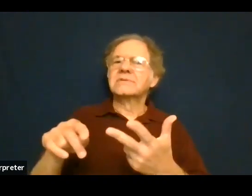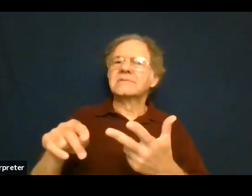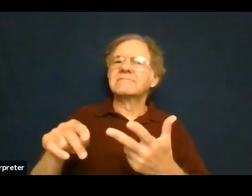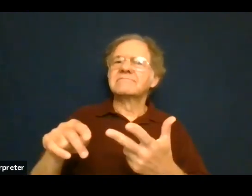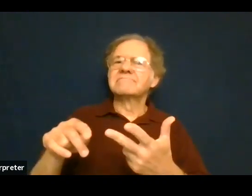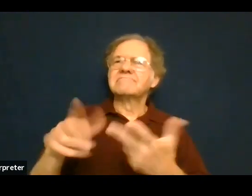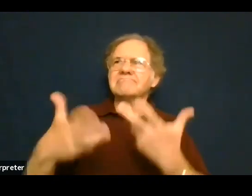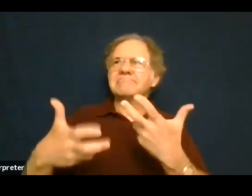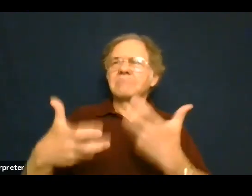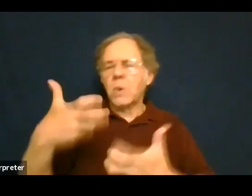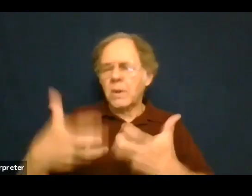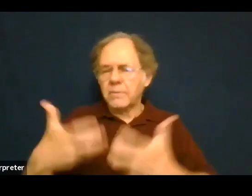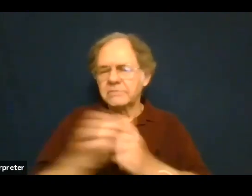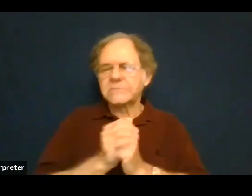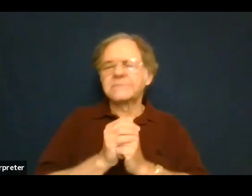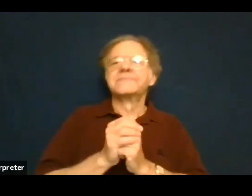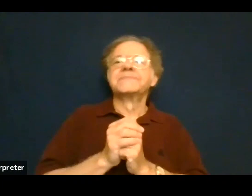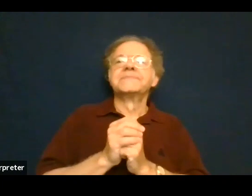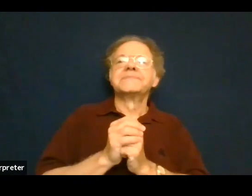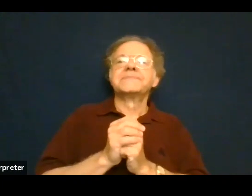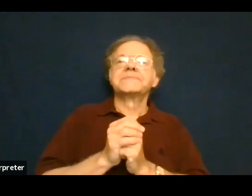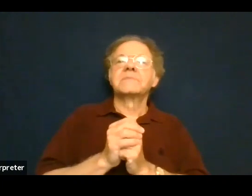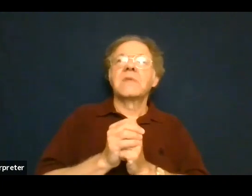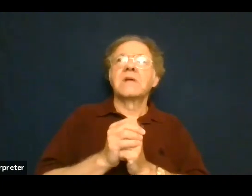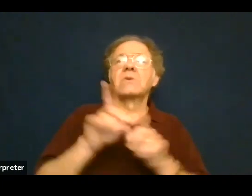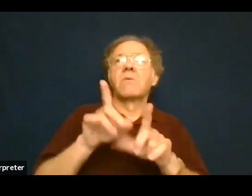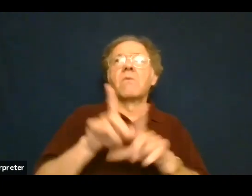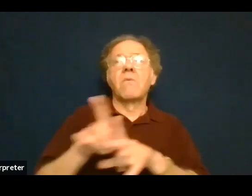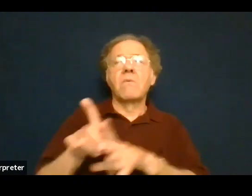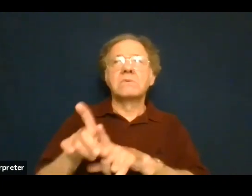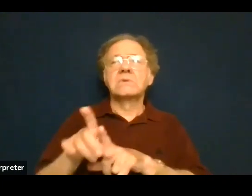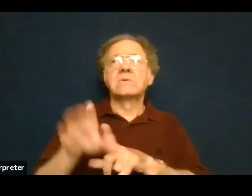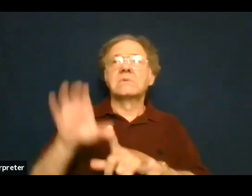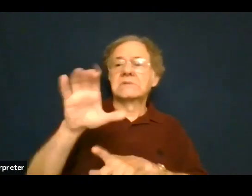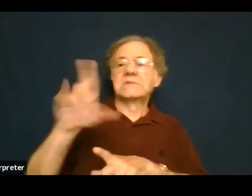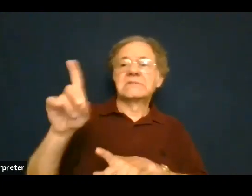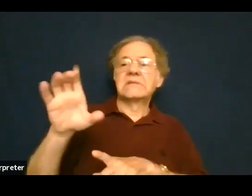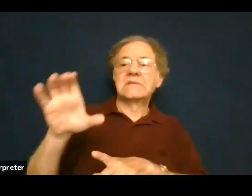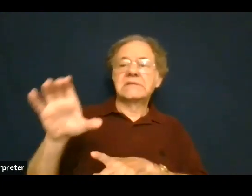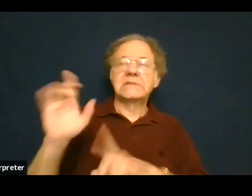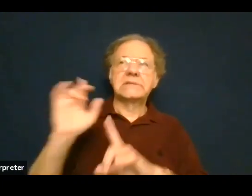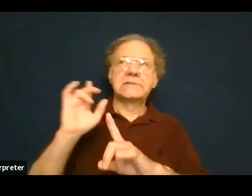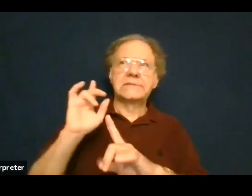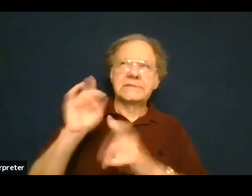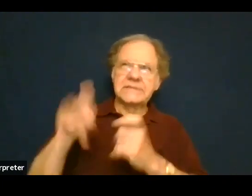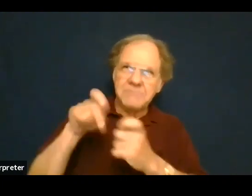And so they also specify disability groups that may be